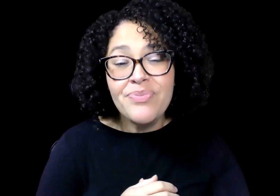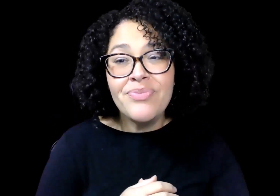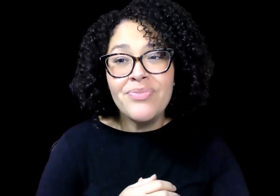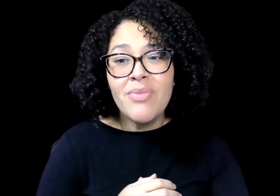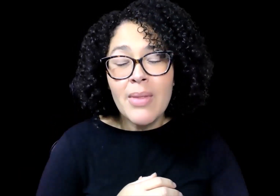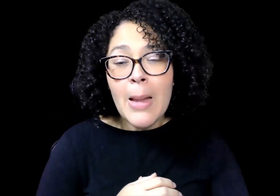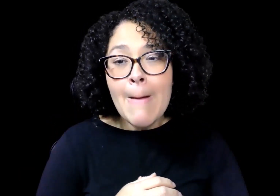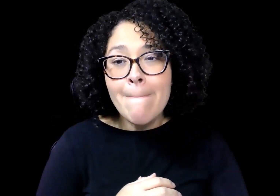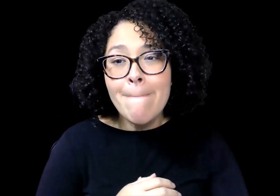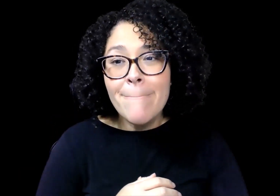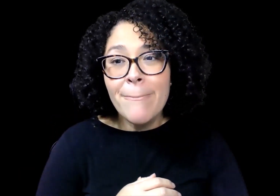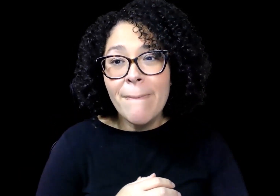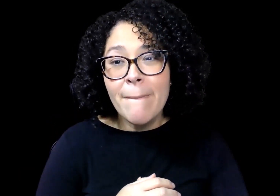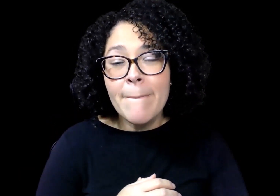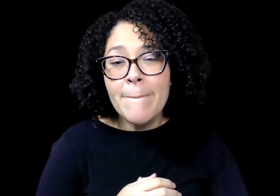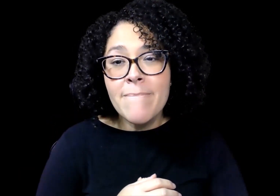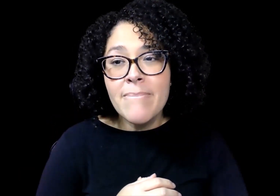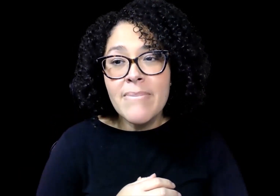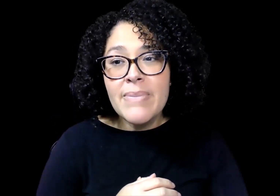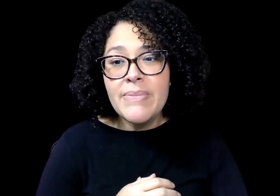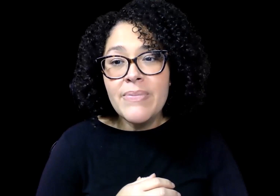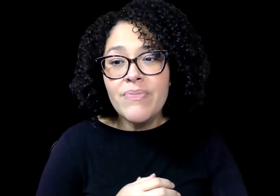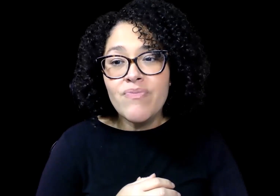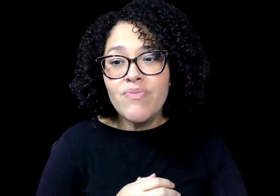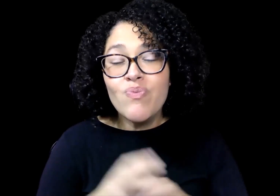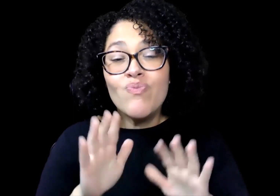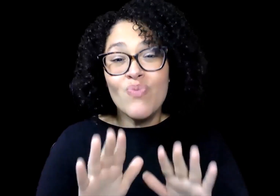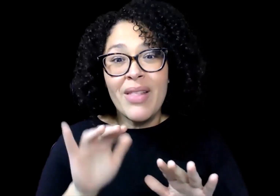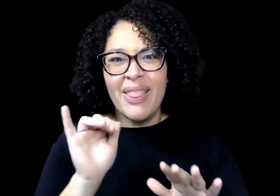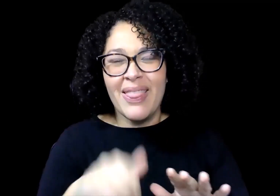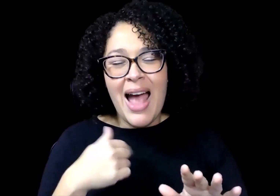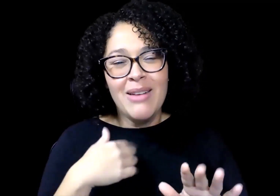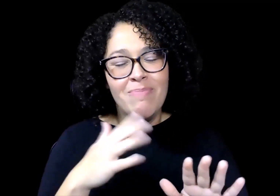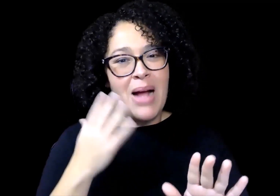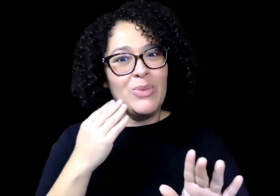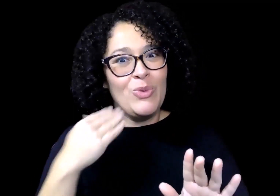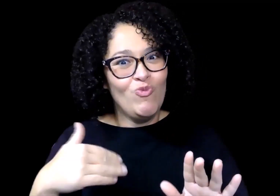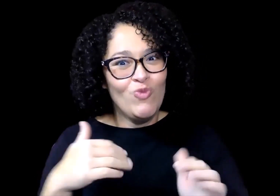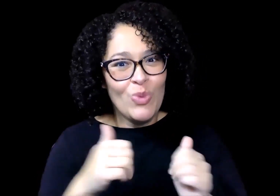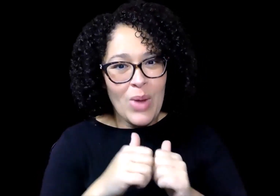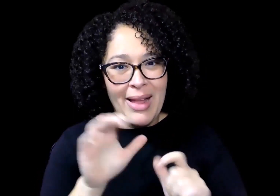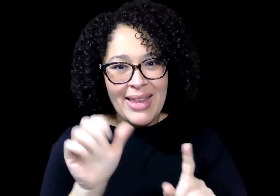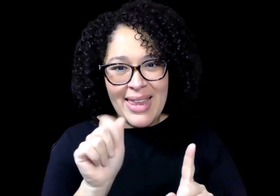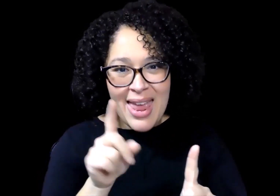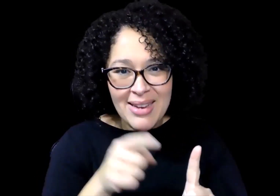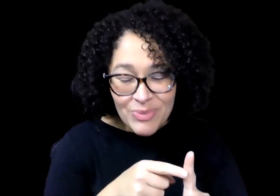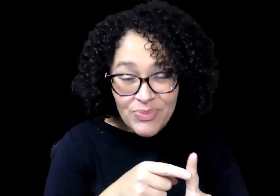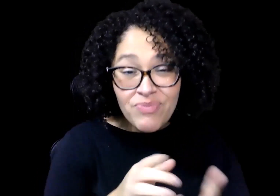interpreters in Massachusetts in Connecticut who are certain screened in Massachusetts